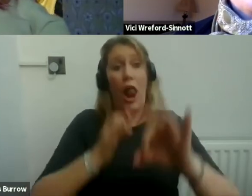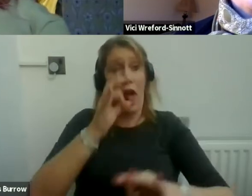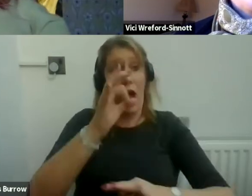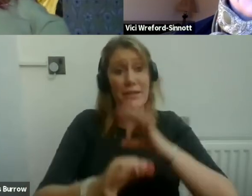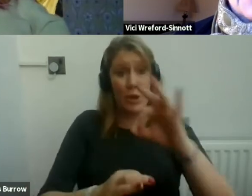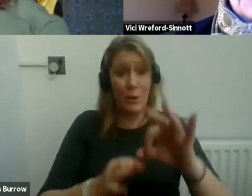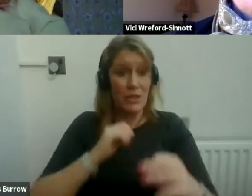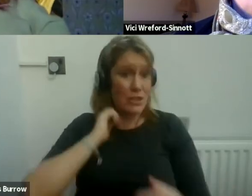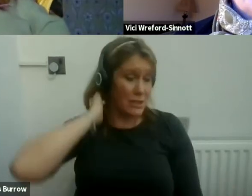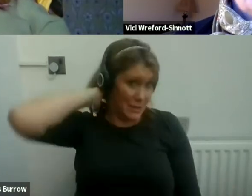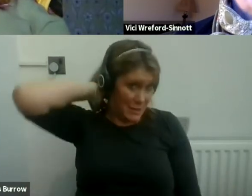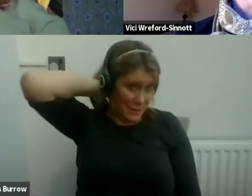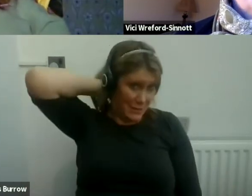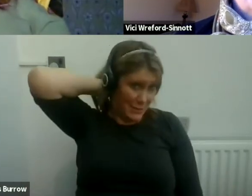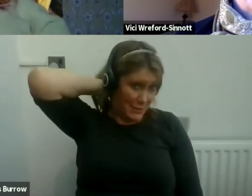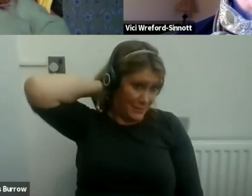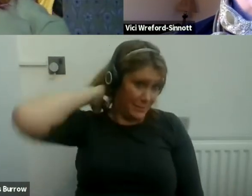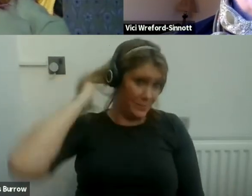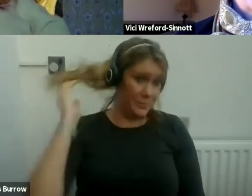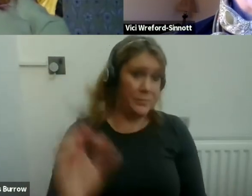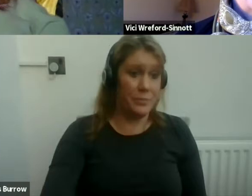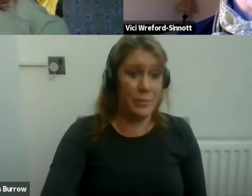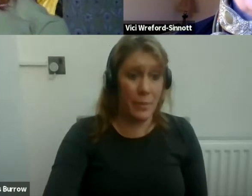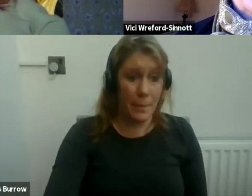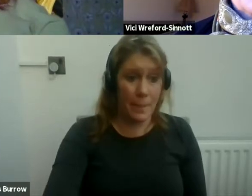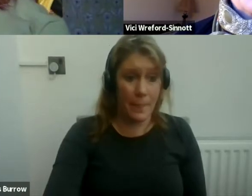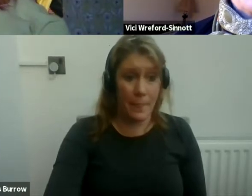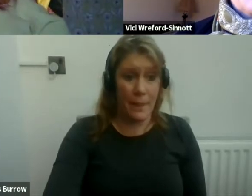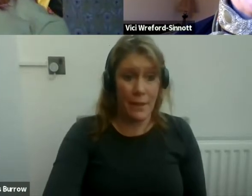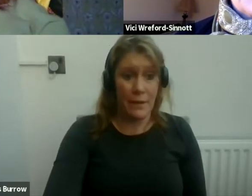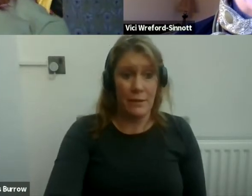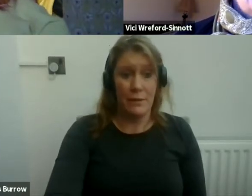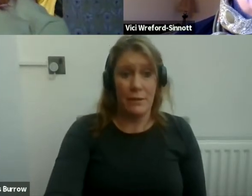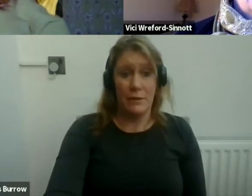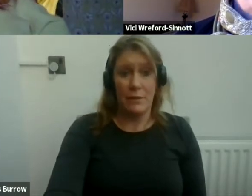Yes that's great. Mandy and I will